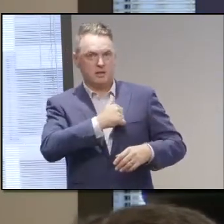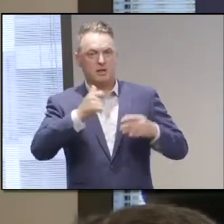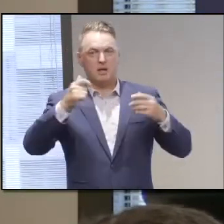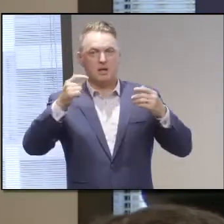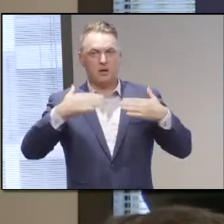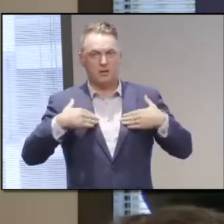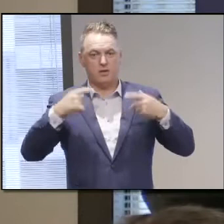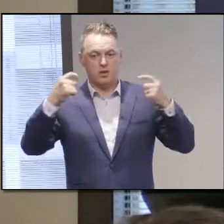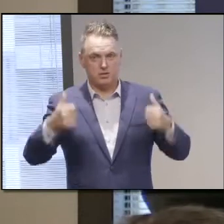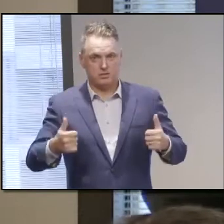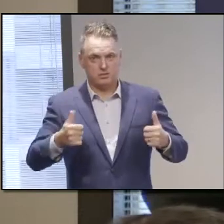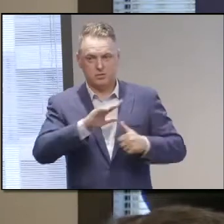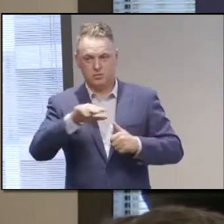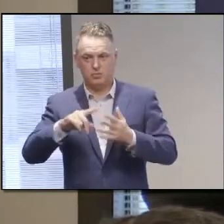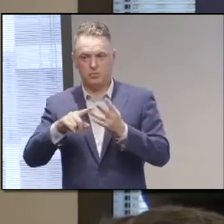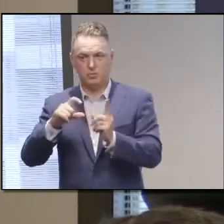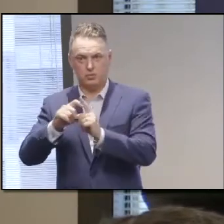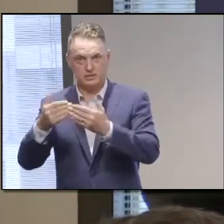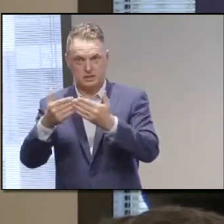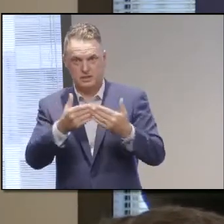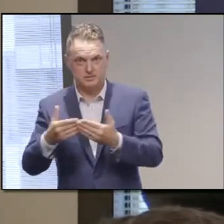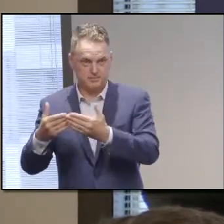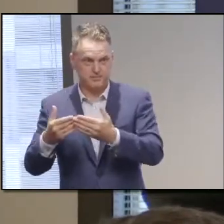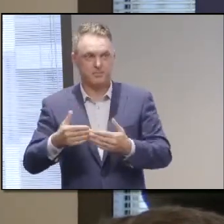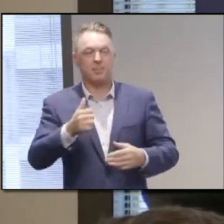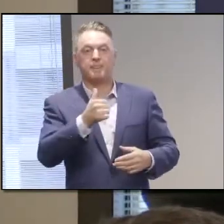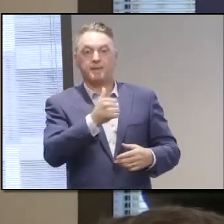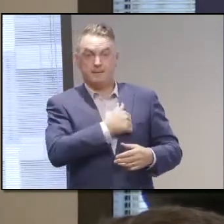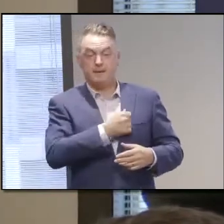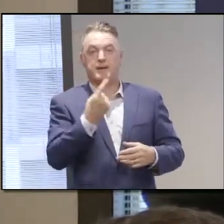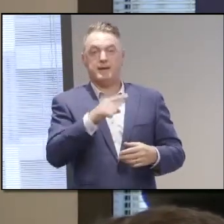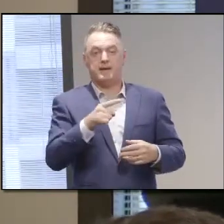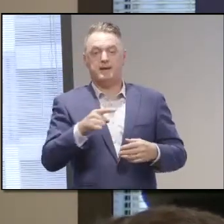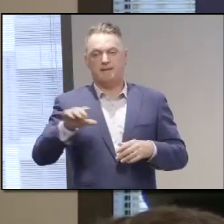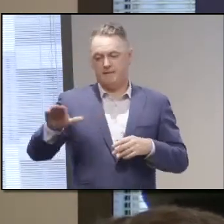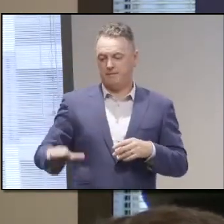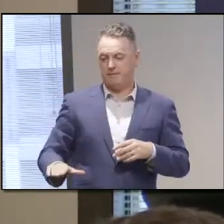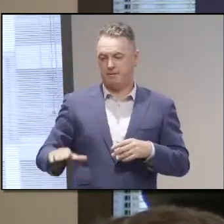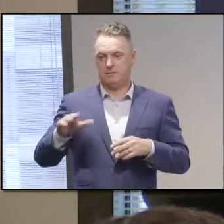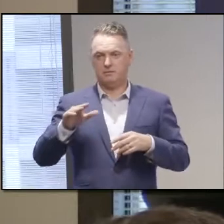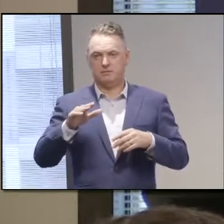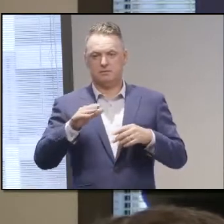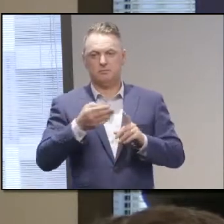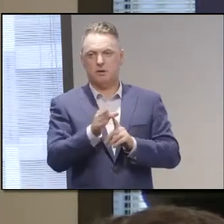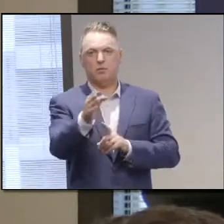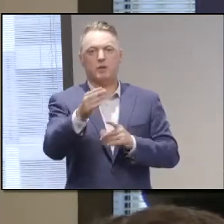Development Child Study in Canada, and the Infant Lung Health Study in South Africa. I think you'll